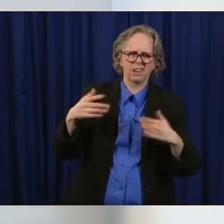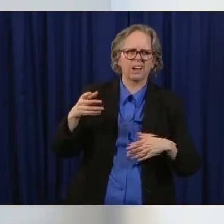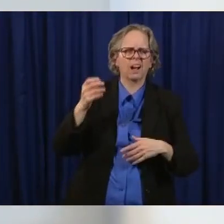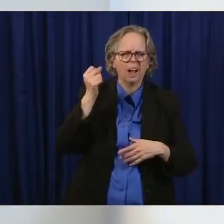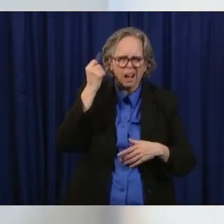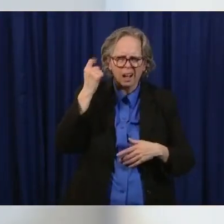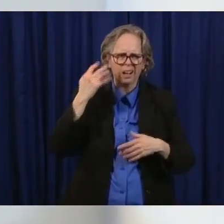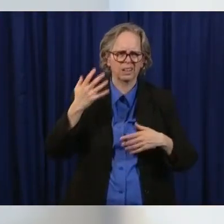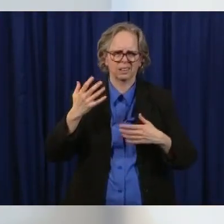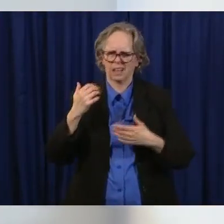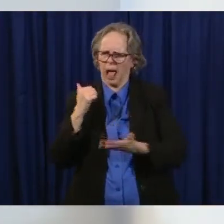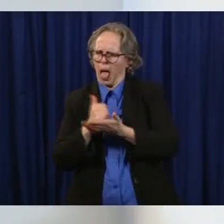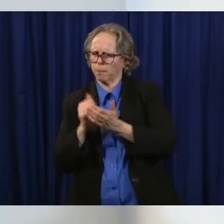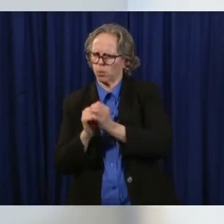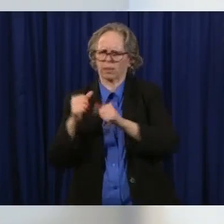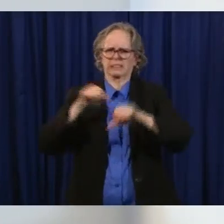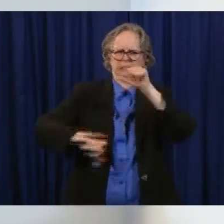THANKS GOVERNOR, DR. MARK WEIR,